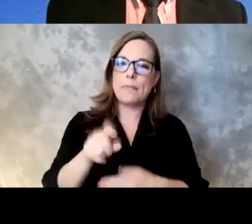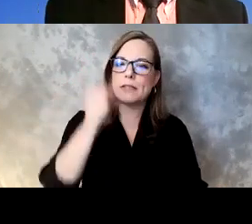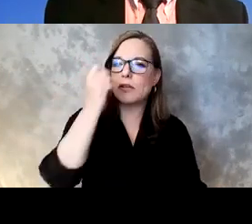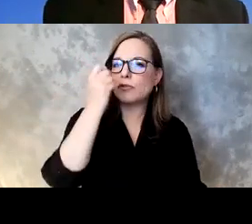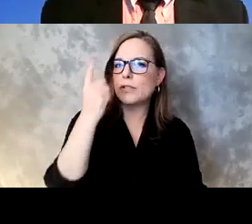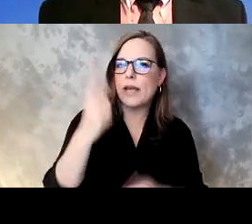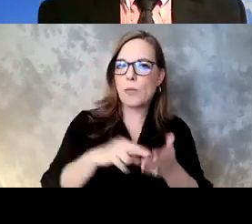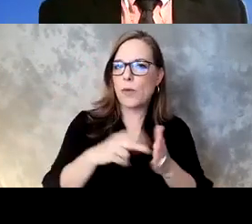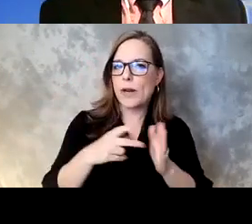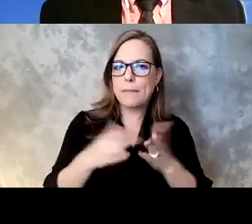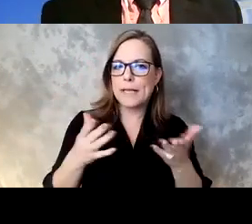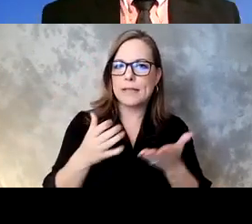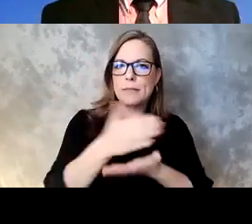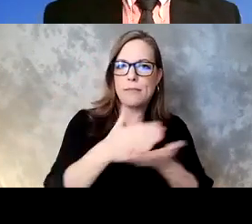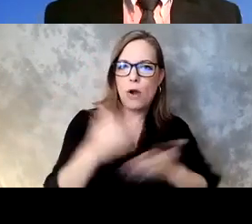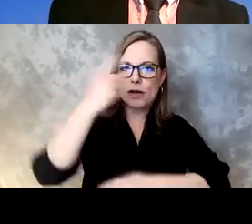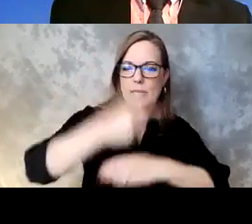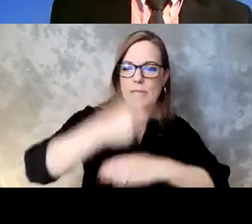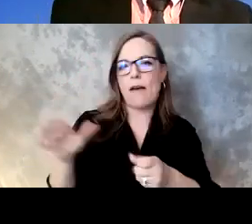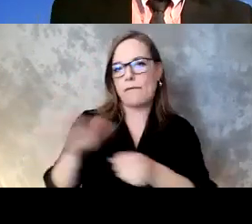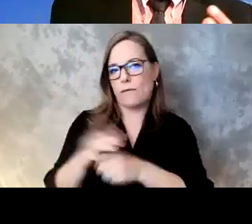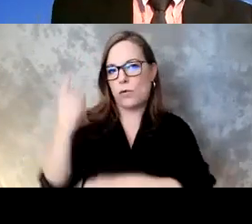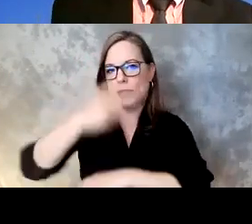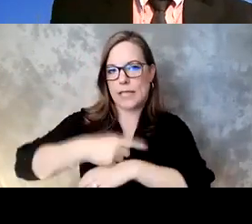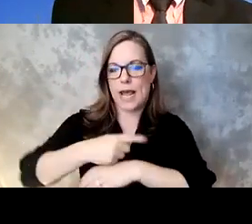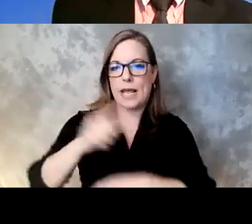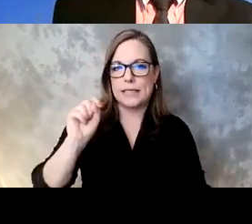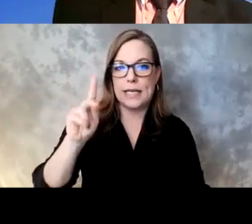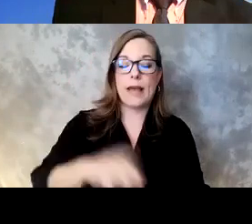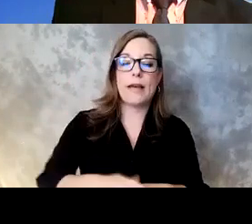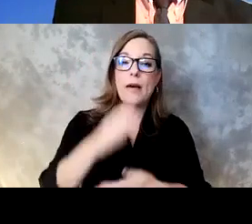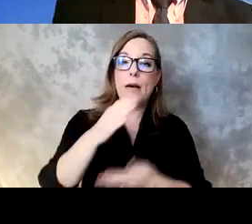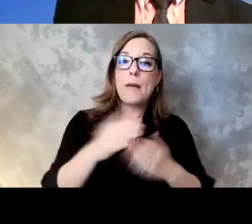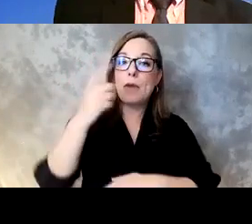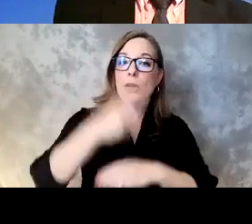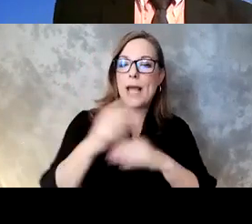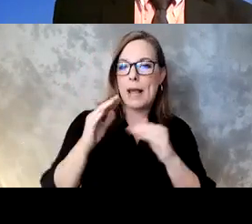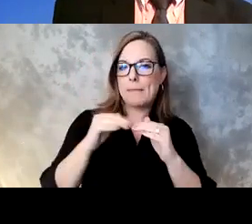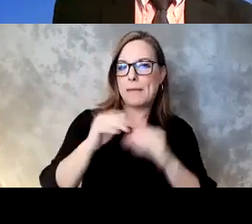and full-day for TK. So part-day is a minimum of three hours no more than four hours of